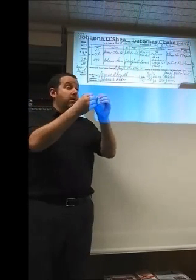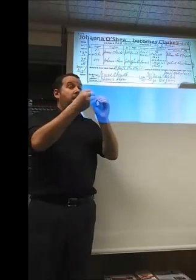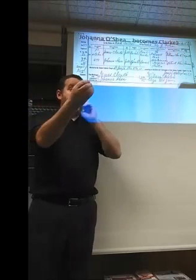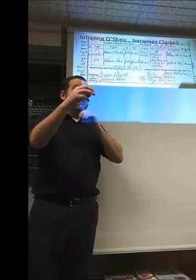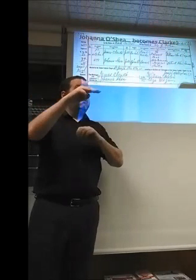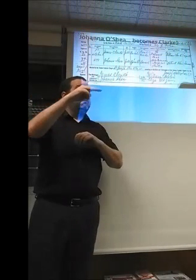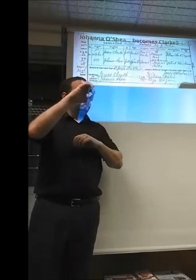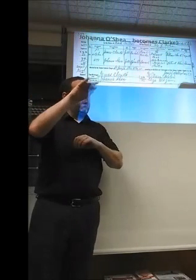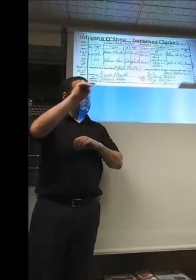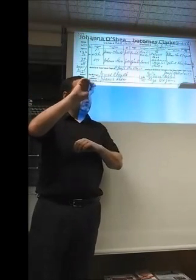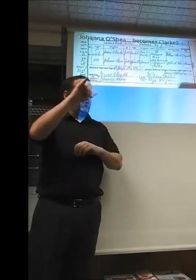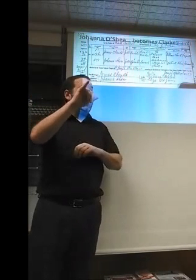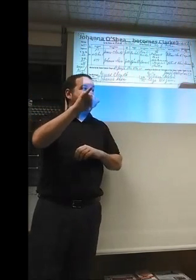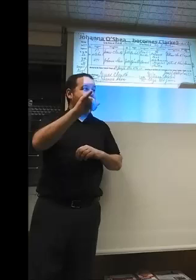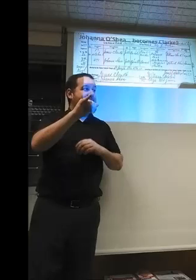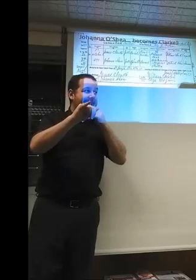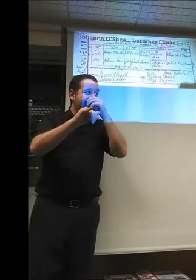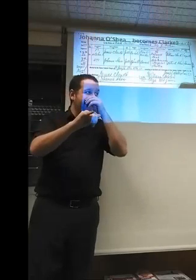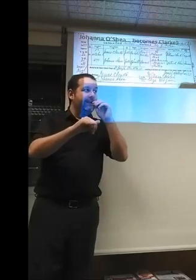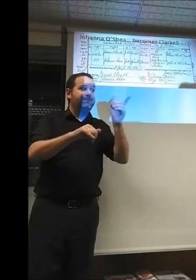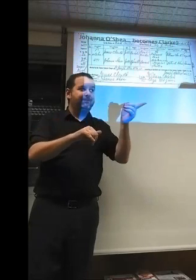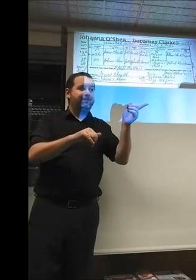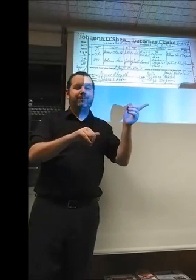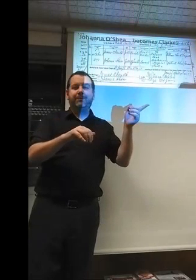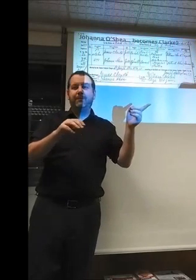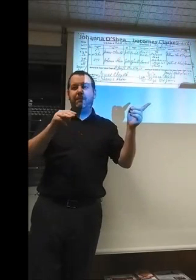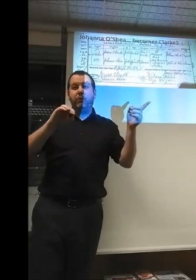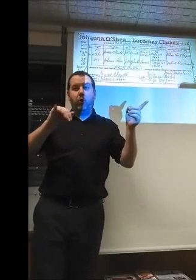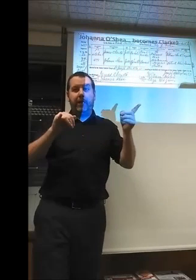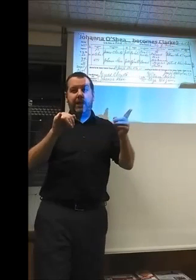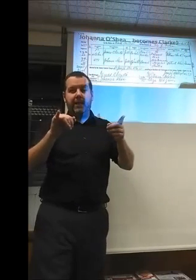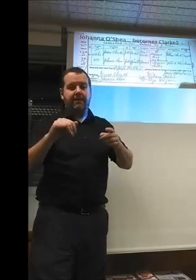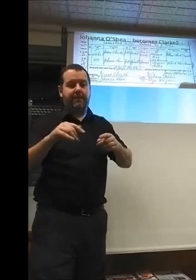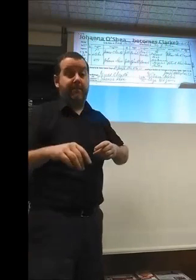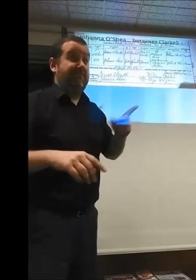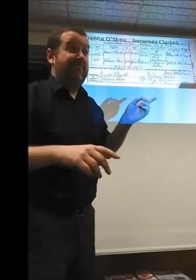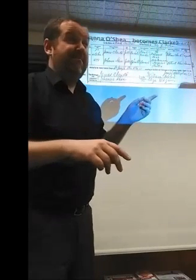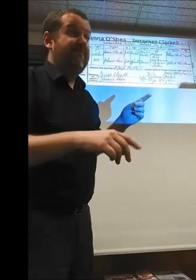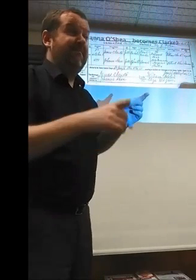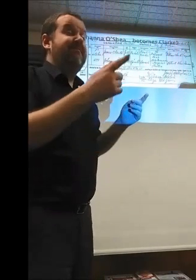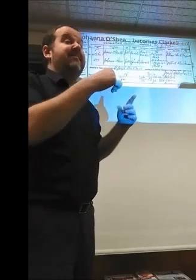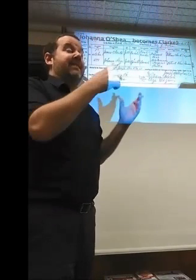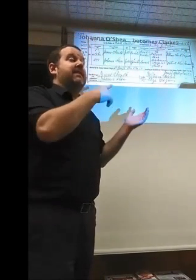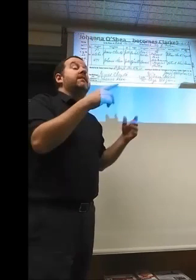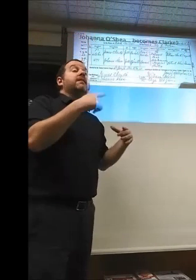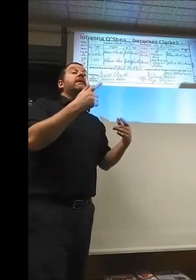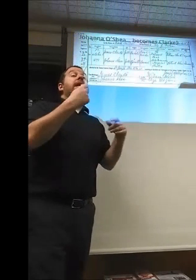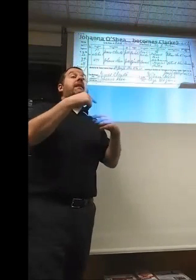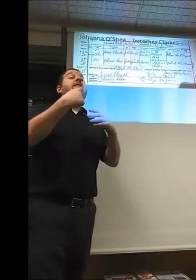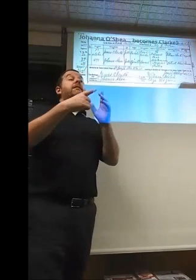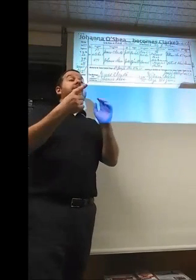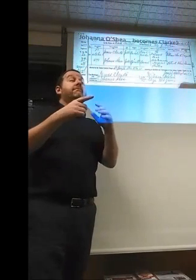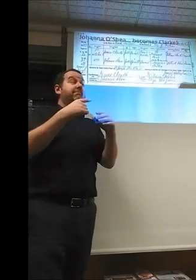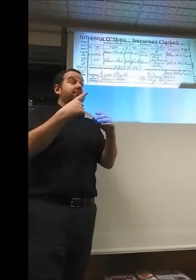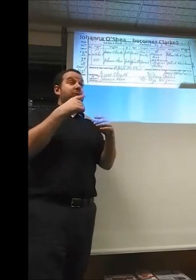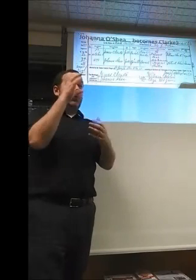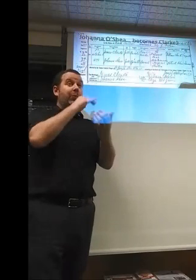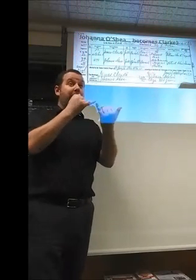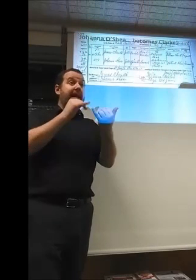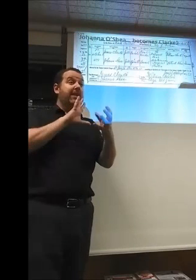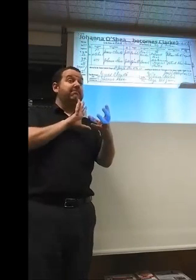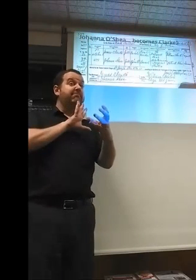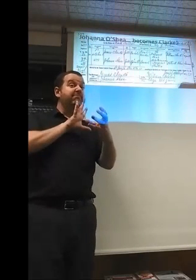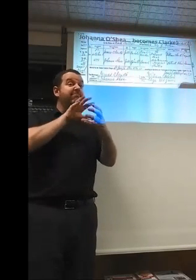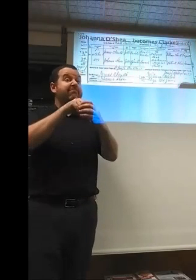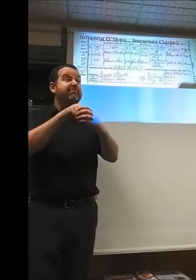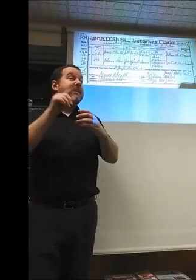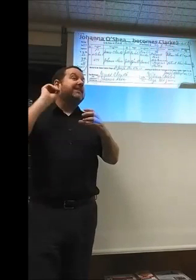So a lot of people went in to watch and see what happened.